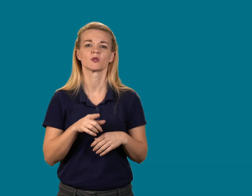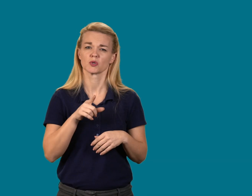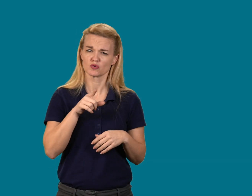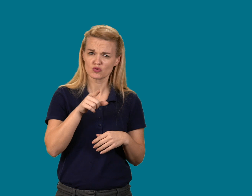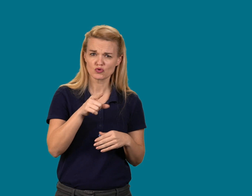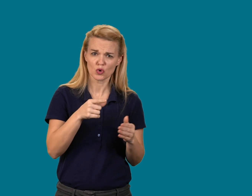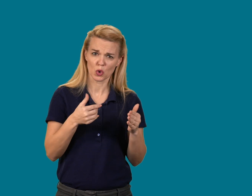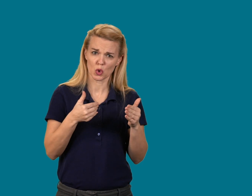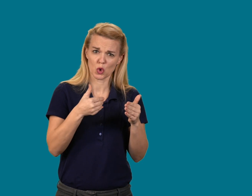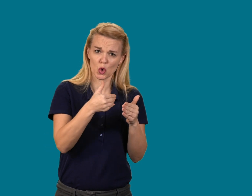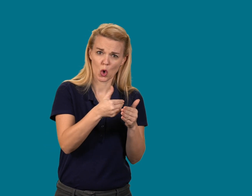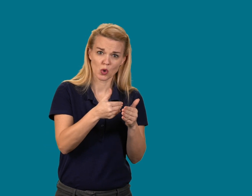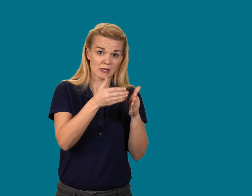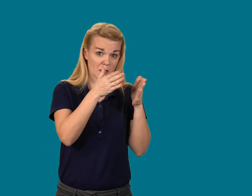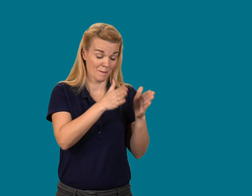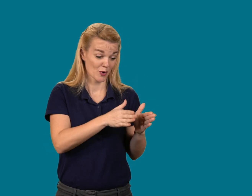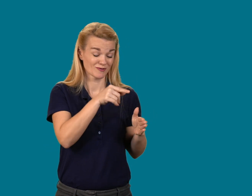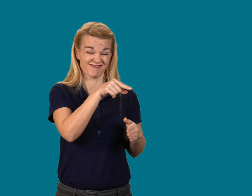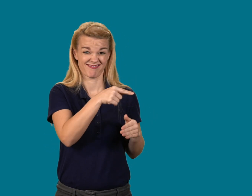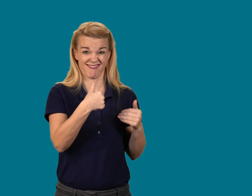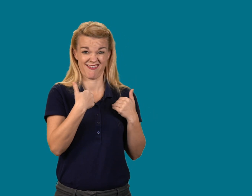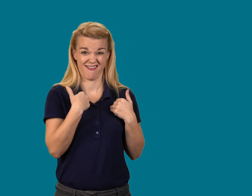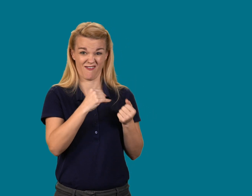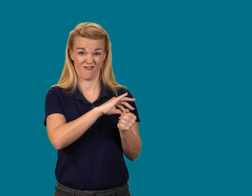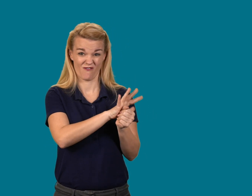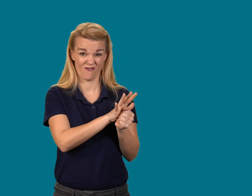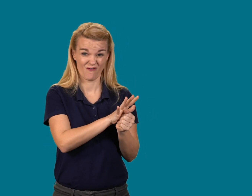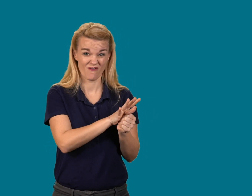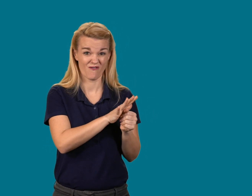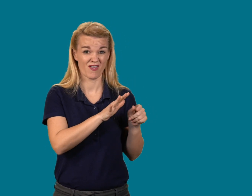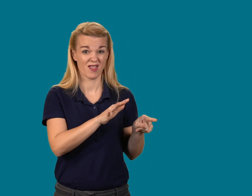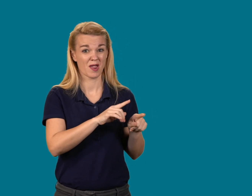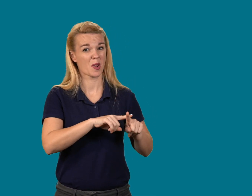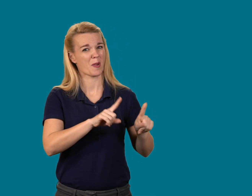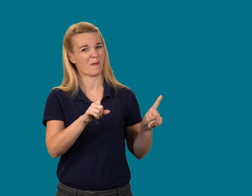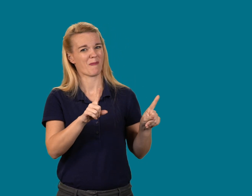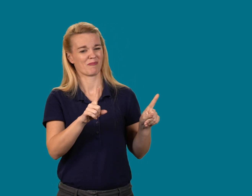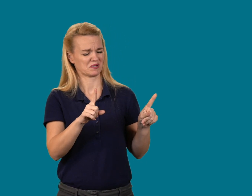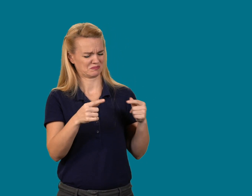If you have been in close contact with someone who has COVID-19